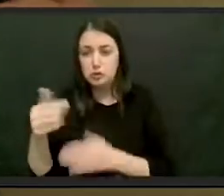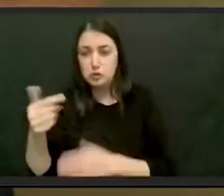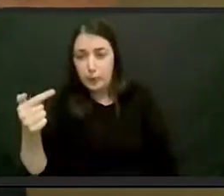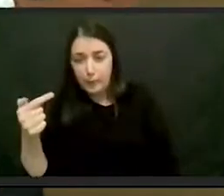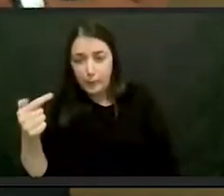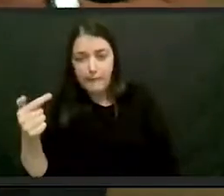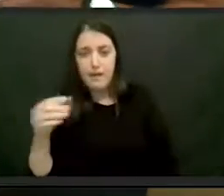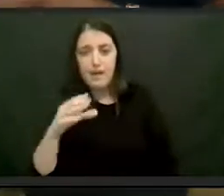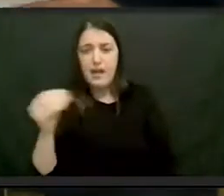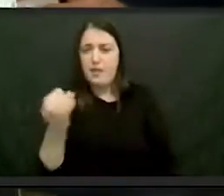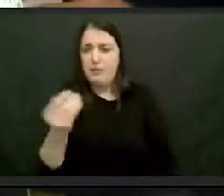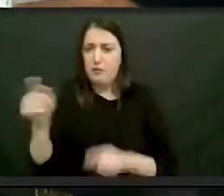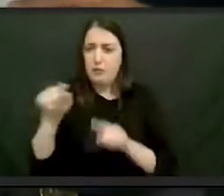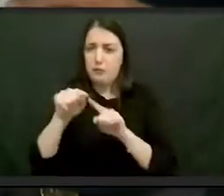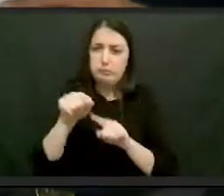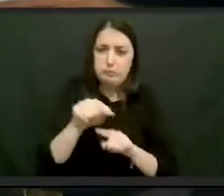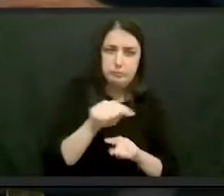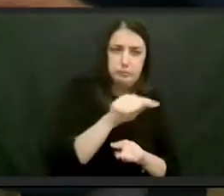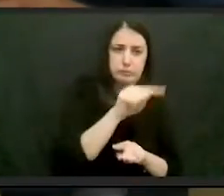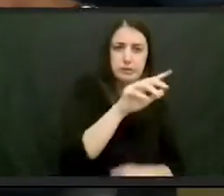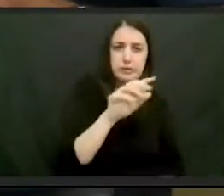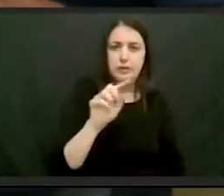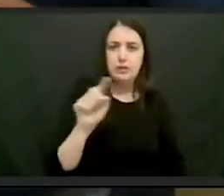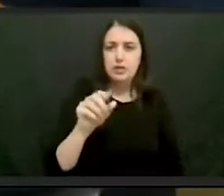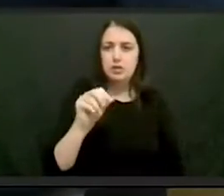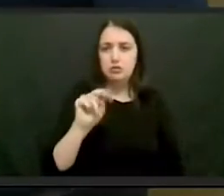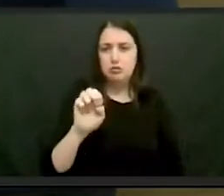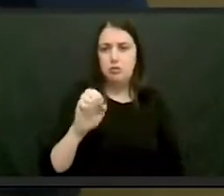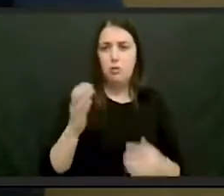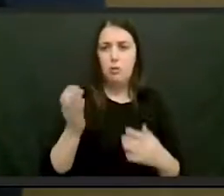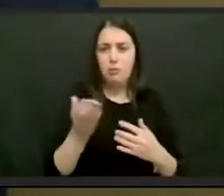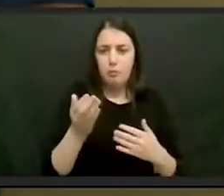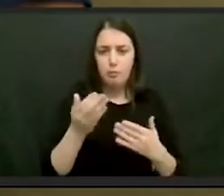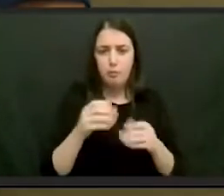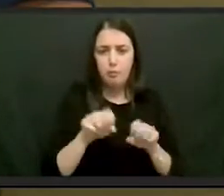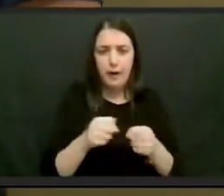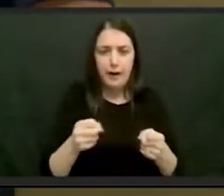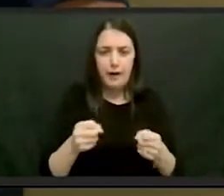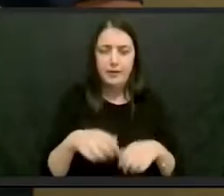on this side of the fire, we're somewhere around about 800 firefighters working on the South Zone. Those are support